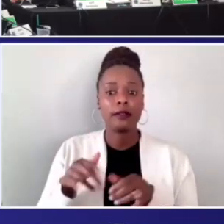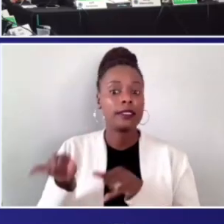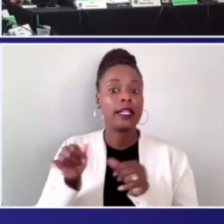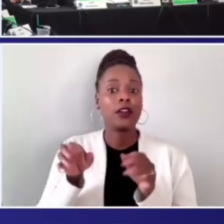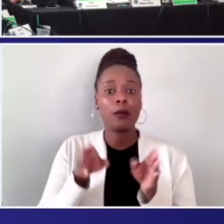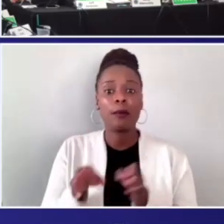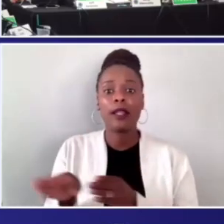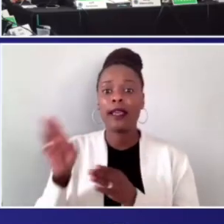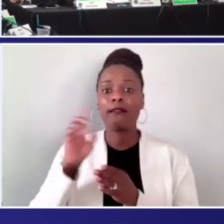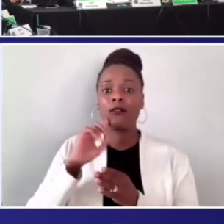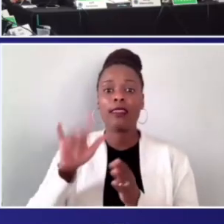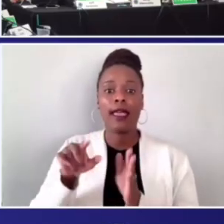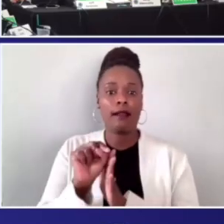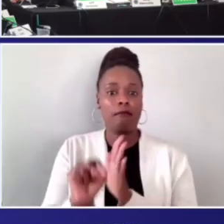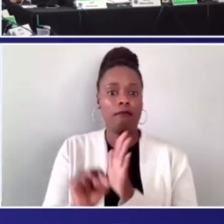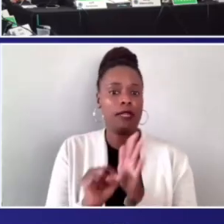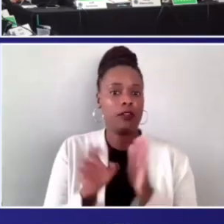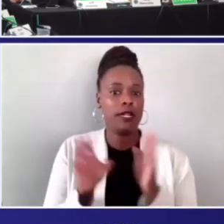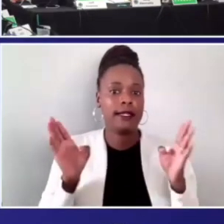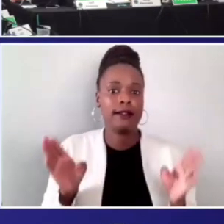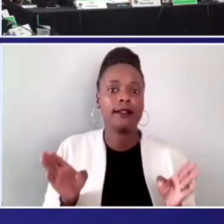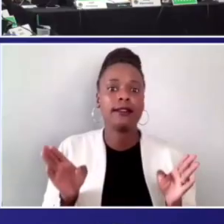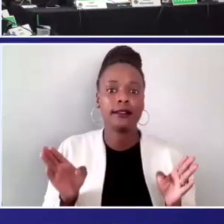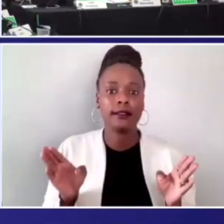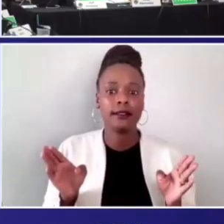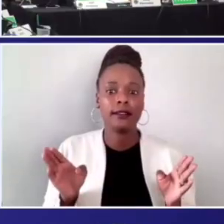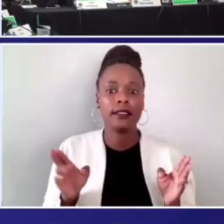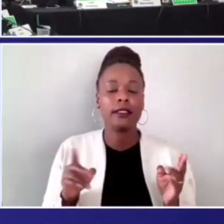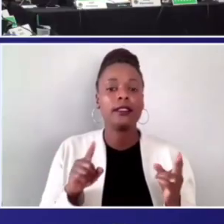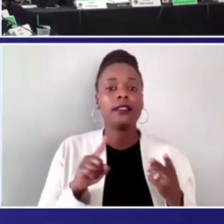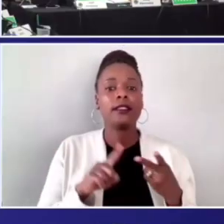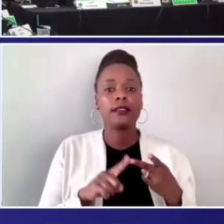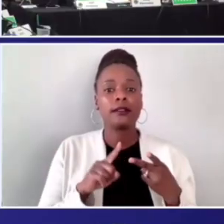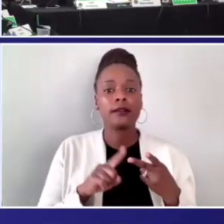that period of time. Number two is after July 1,